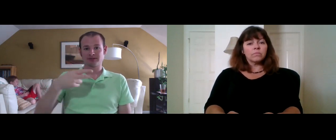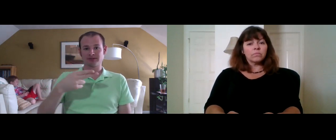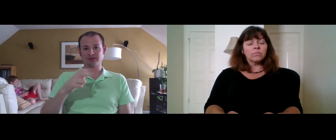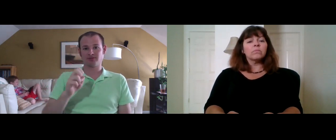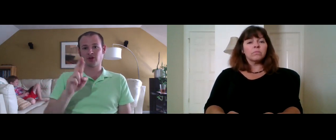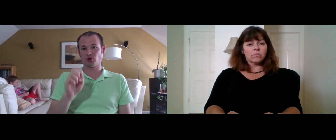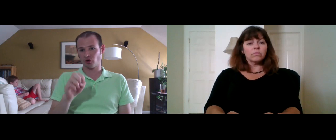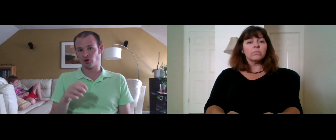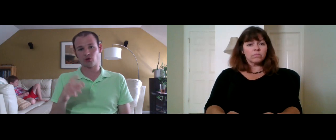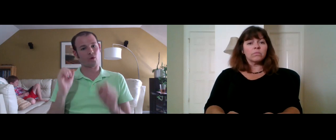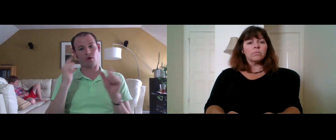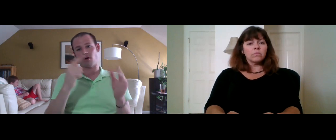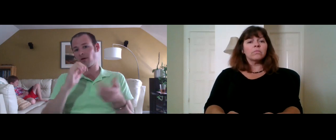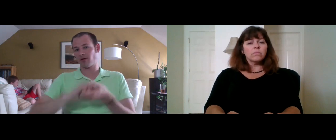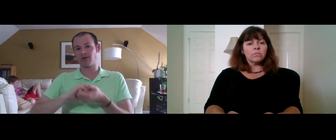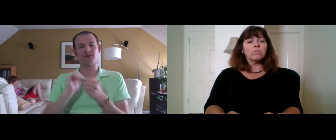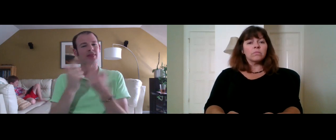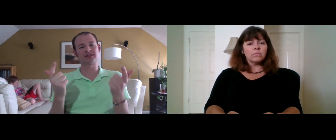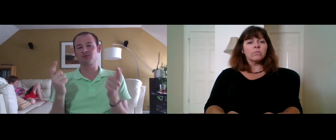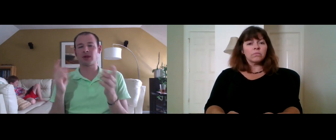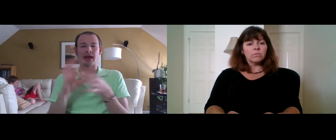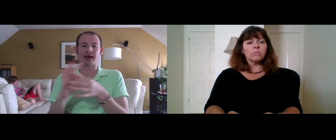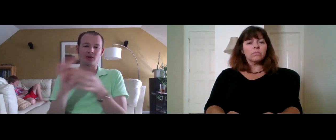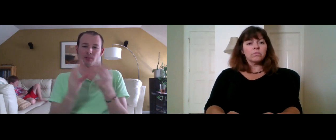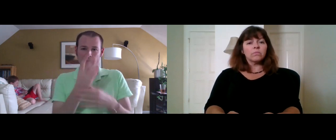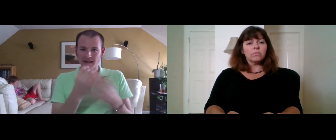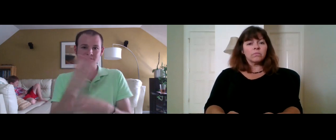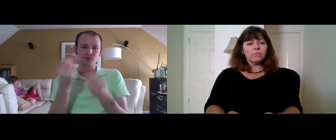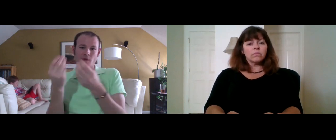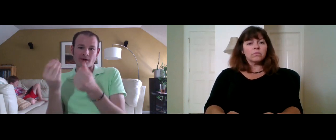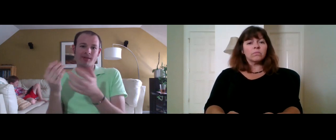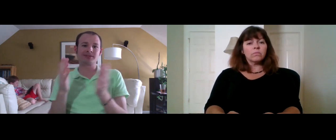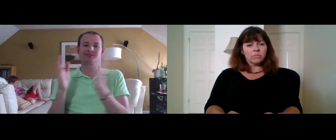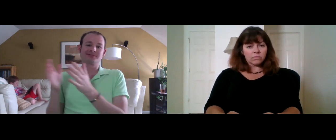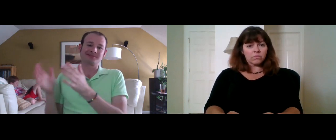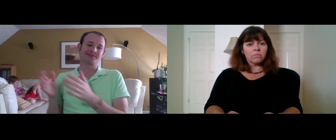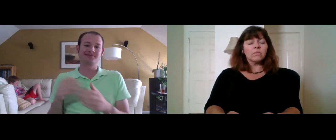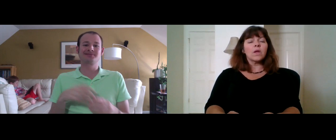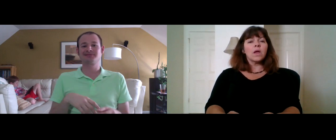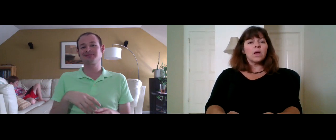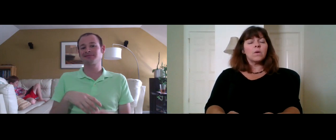The Atmosphere. Everything is connected